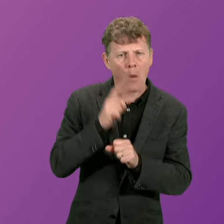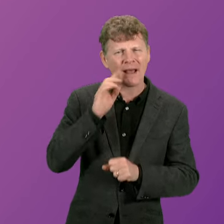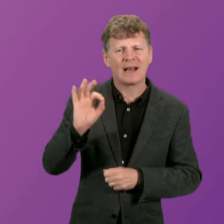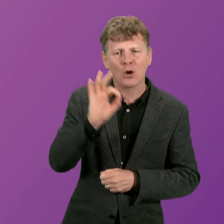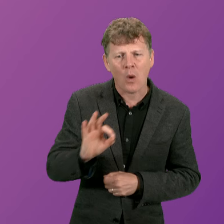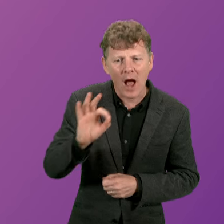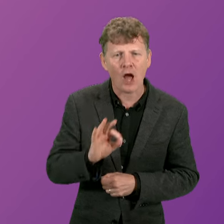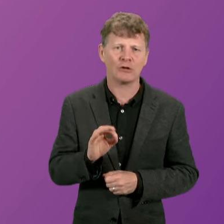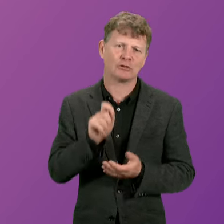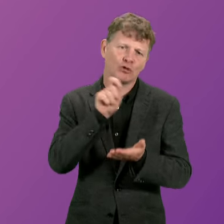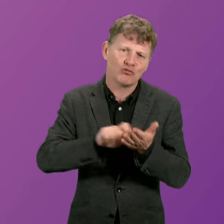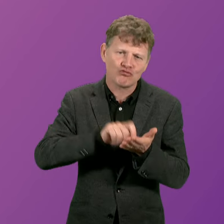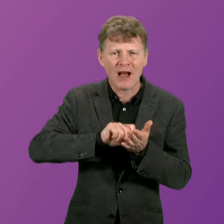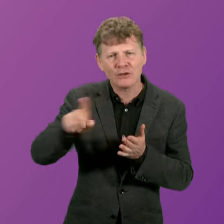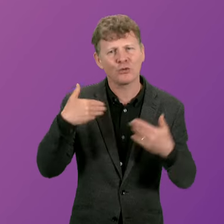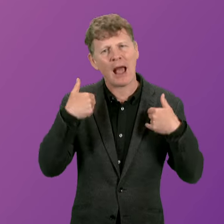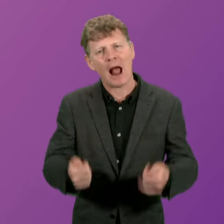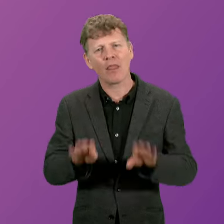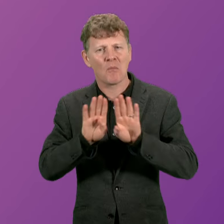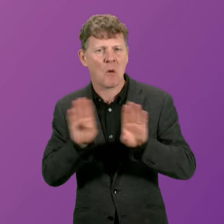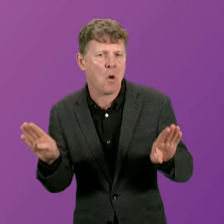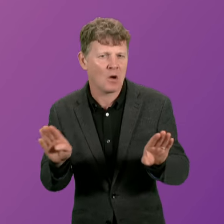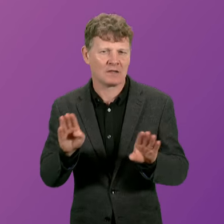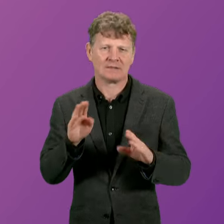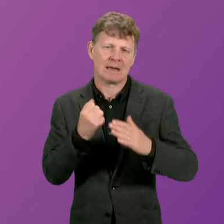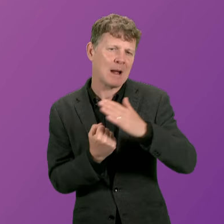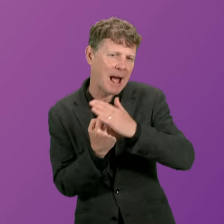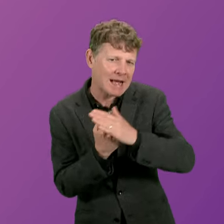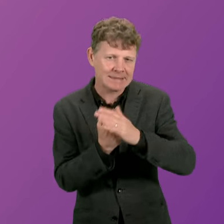again to health boards because of the capacity and infrastructure challenges that they have raised.